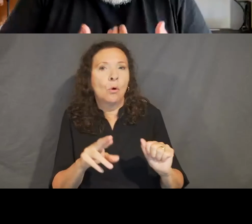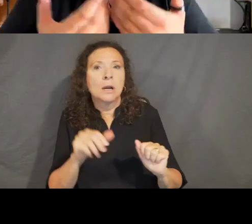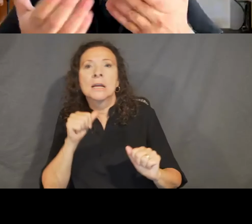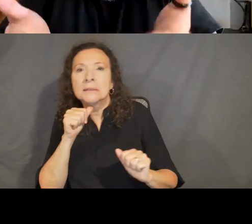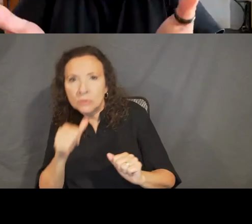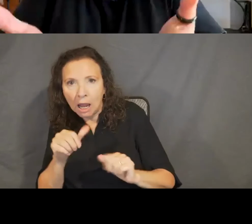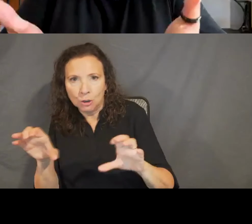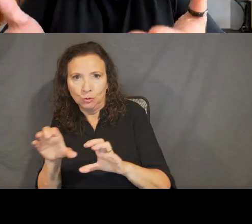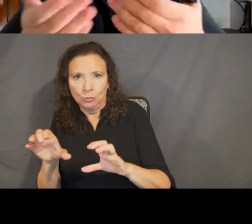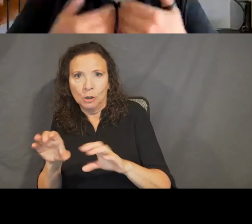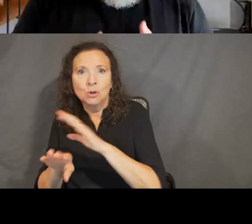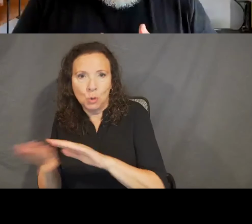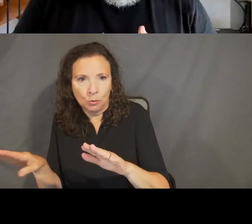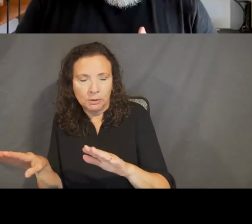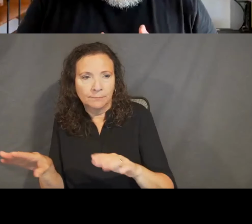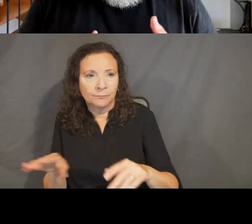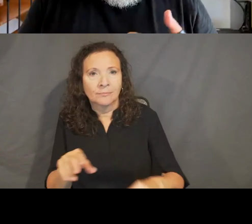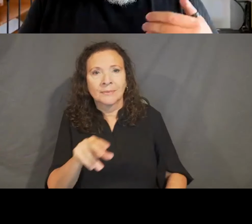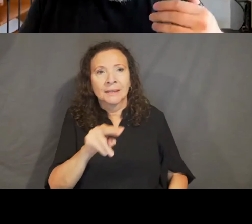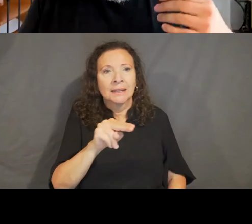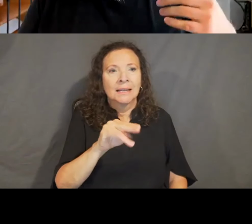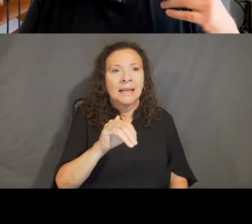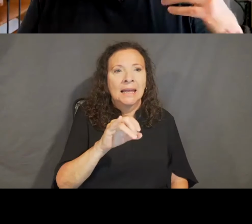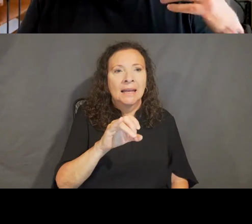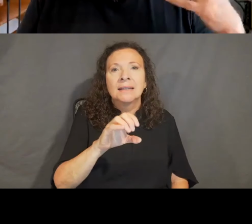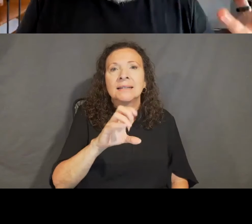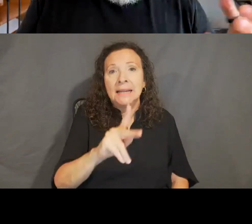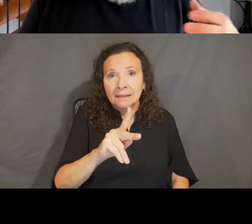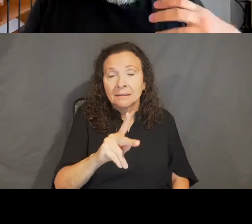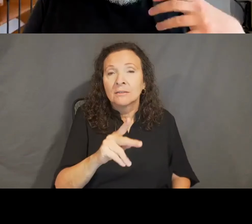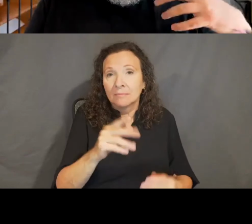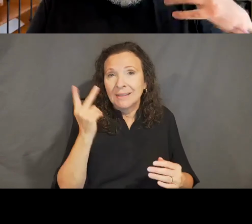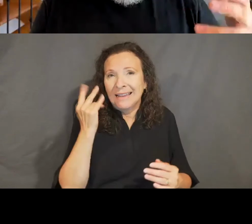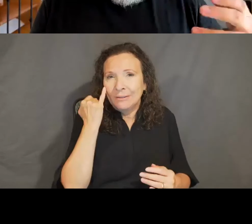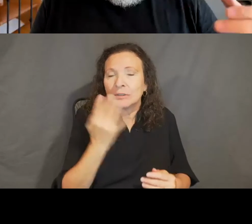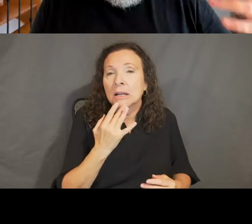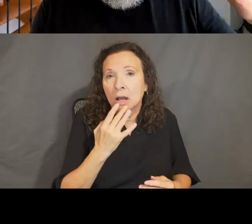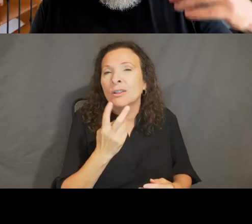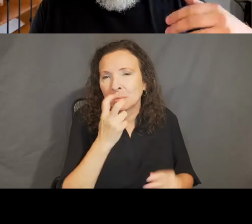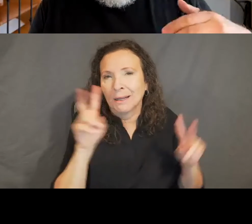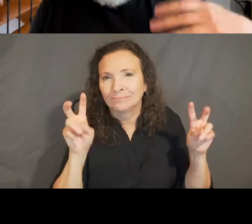who is color-blind like me.